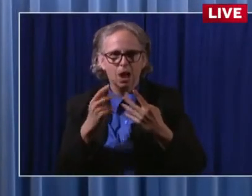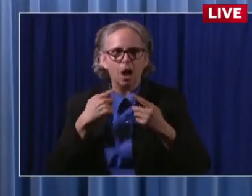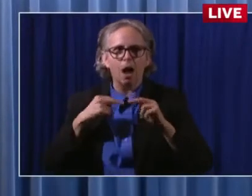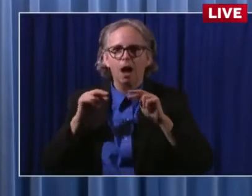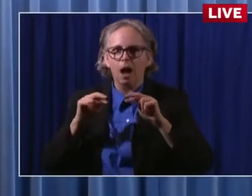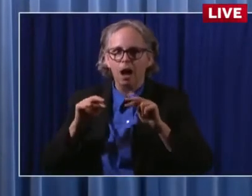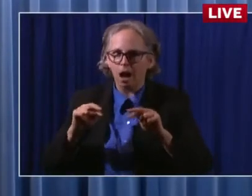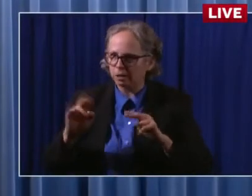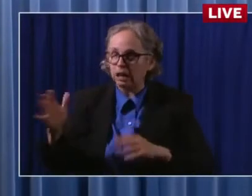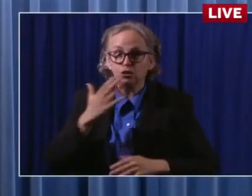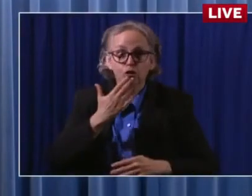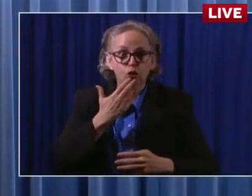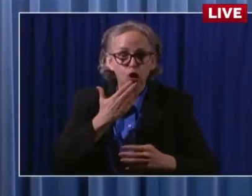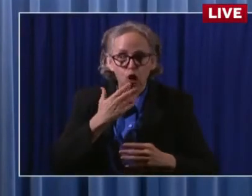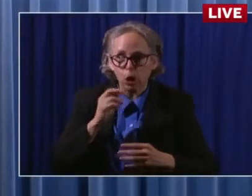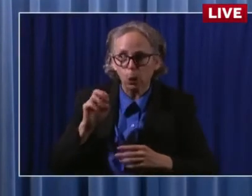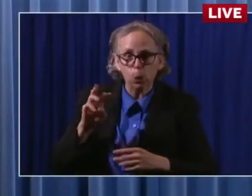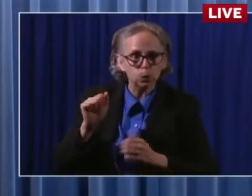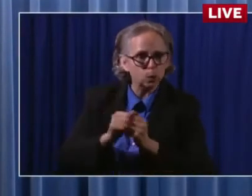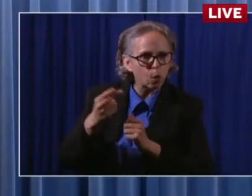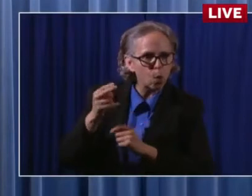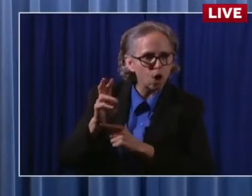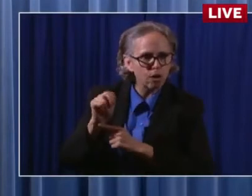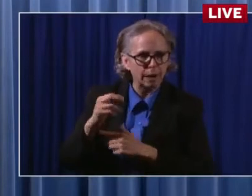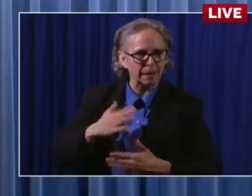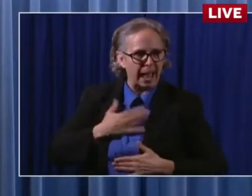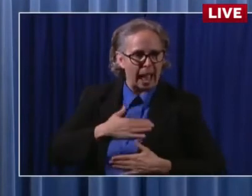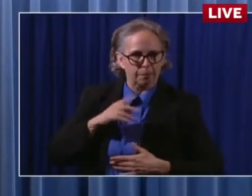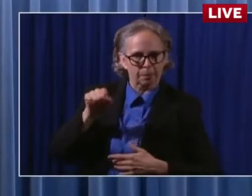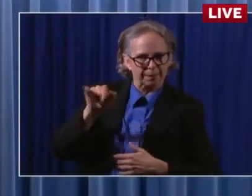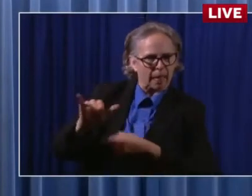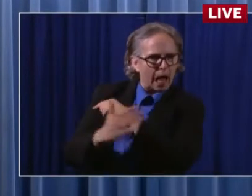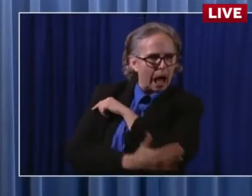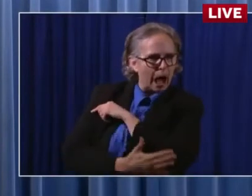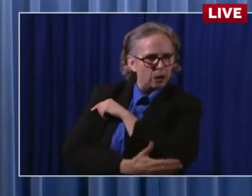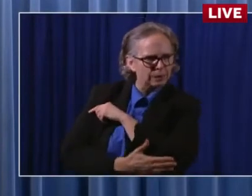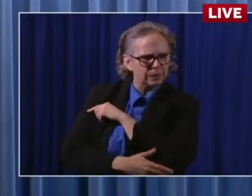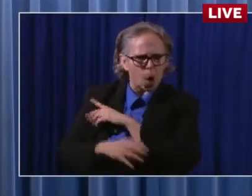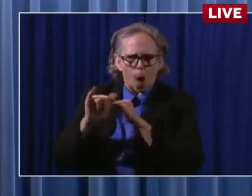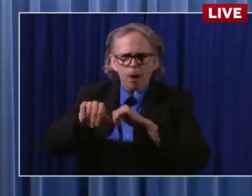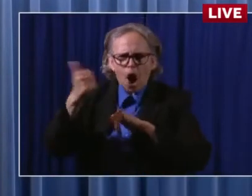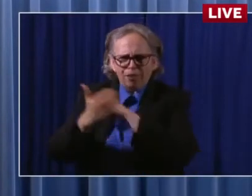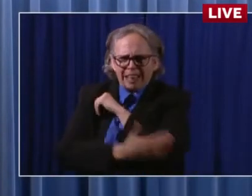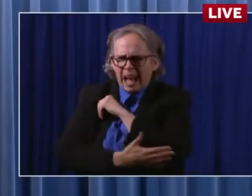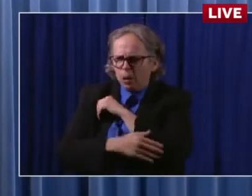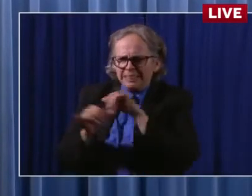BUT WE’RE GOING TO FOLLOW THESE NUMBERS. SO THAT IS A GOOD THING. WE ARE VERY HAPPY ABOUT THAT.